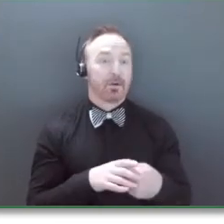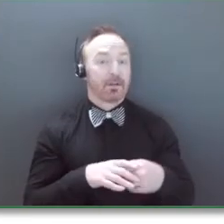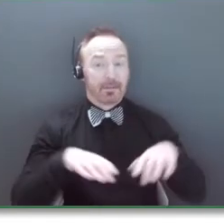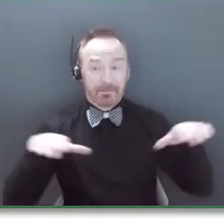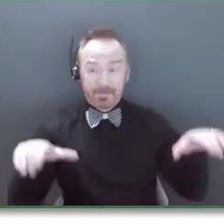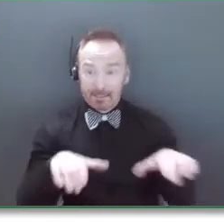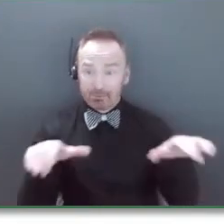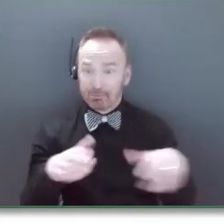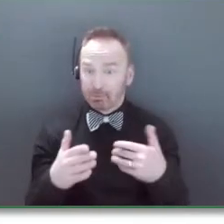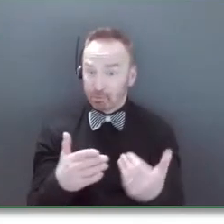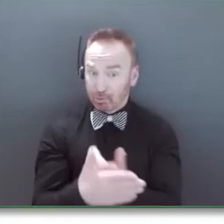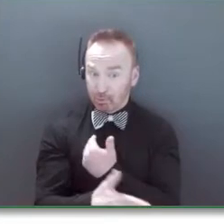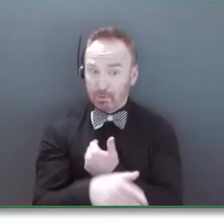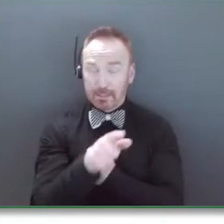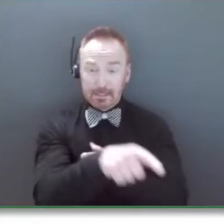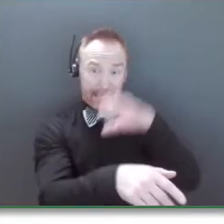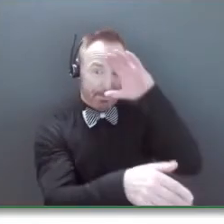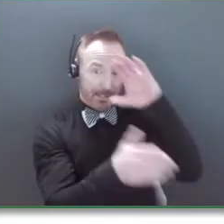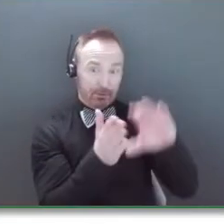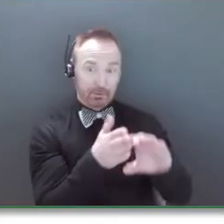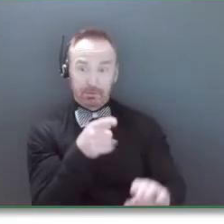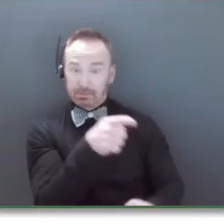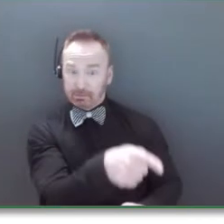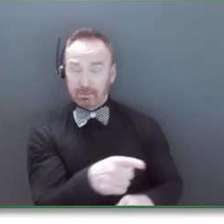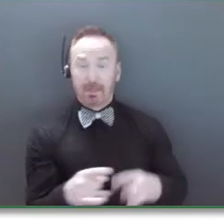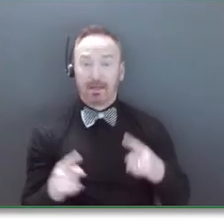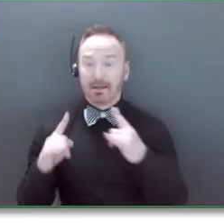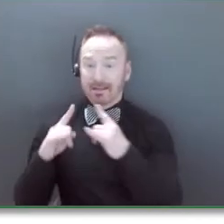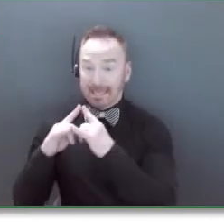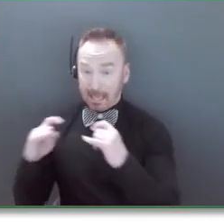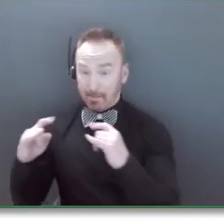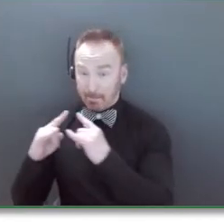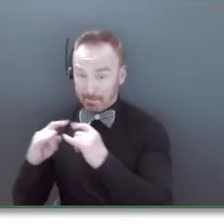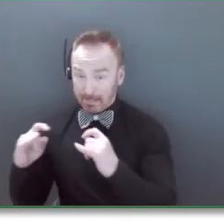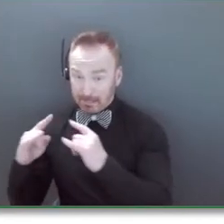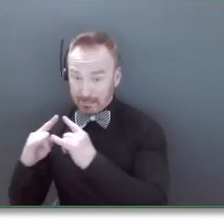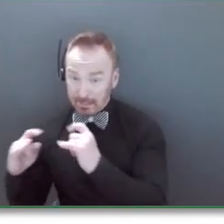you see here a camping trip also up in